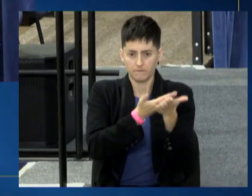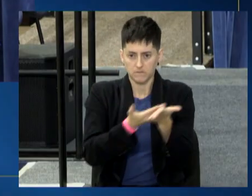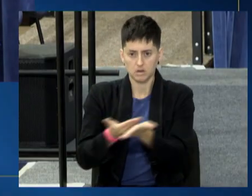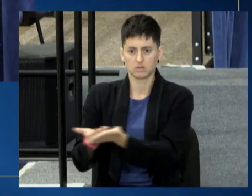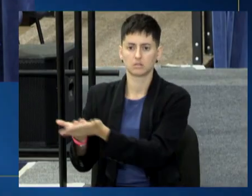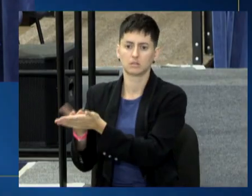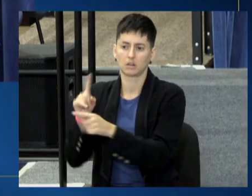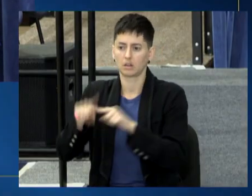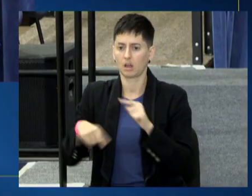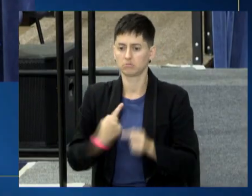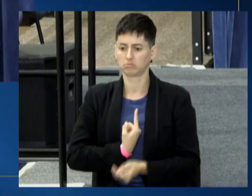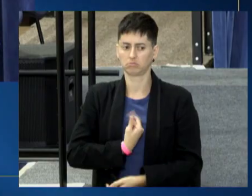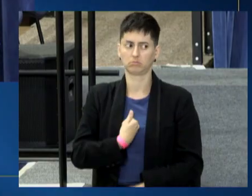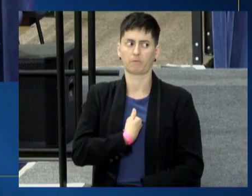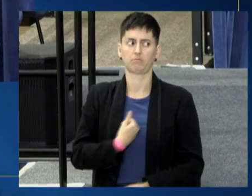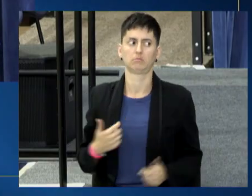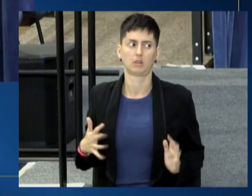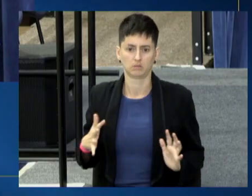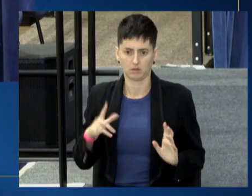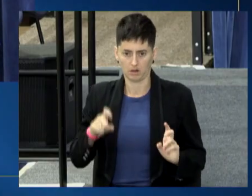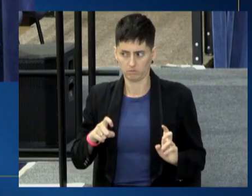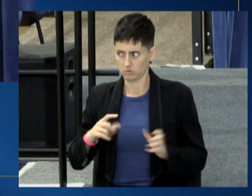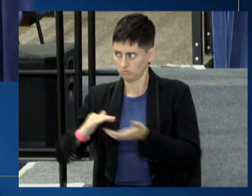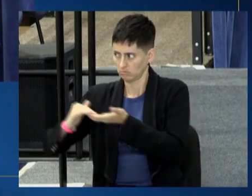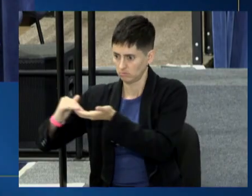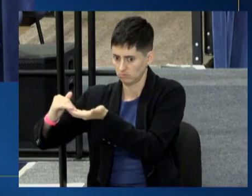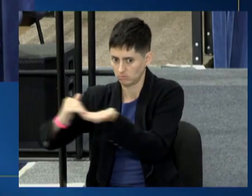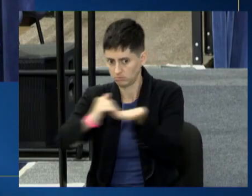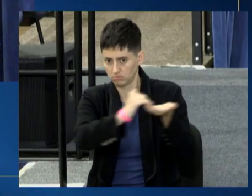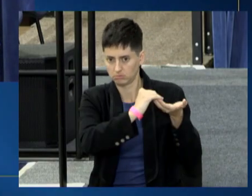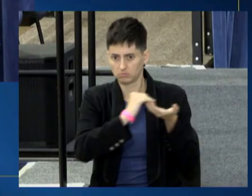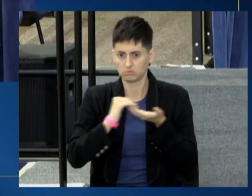And today, you know, we have an array of U.S. government industry stakeholders that